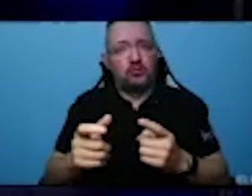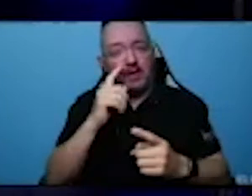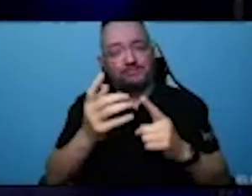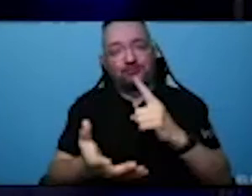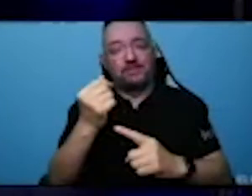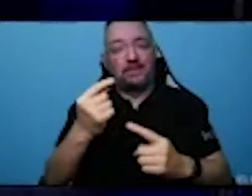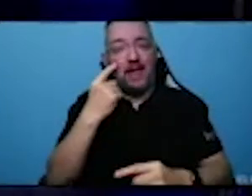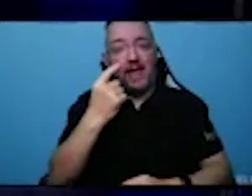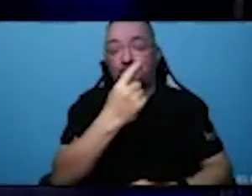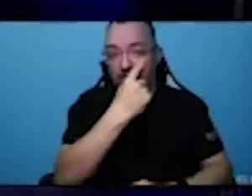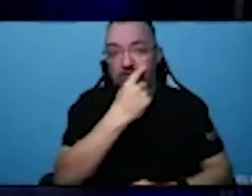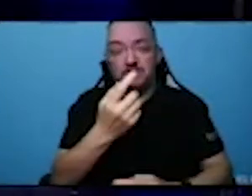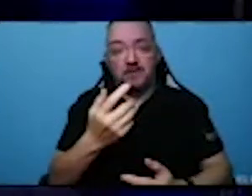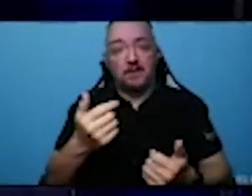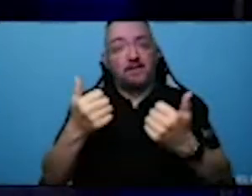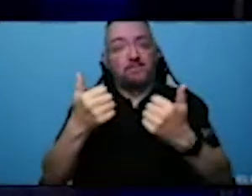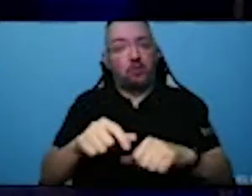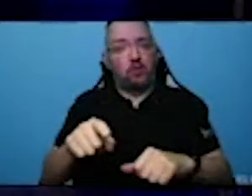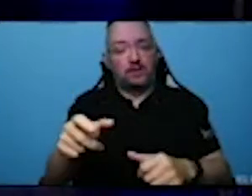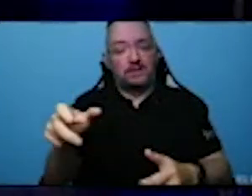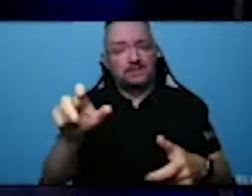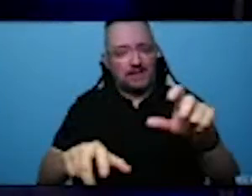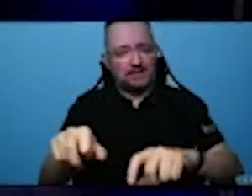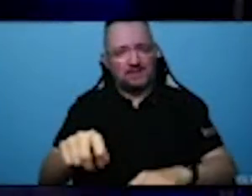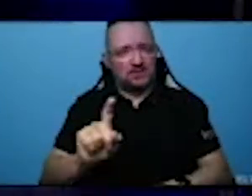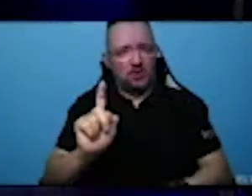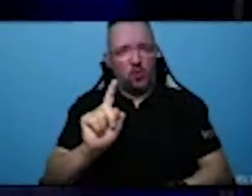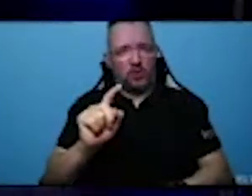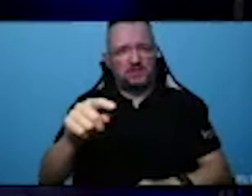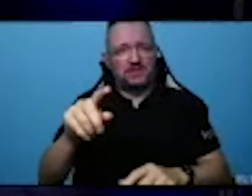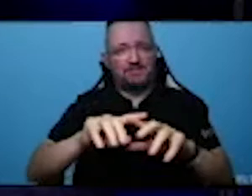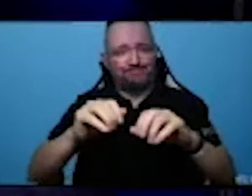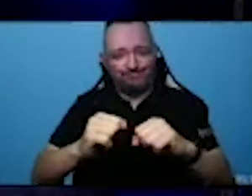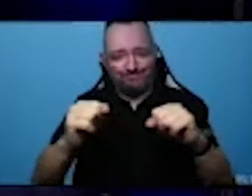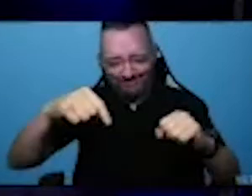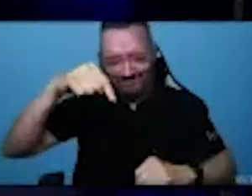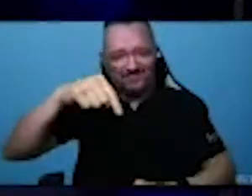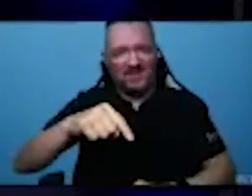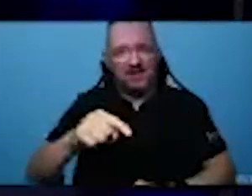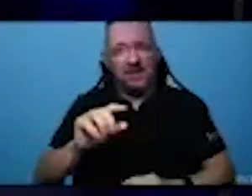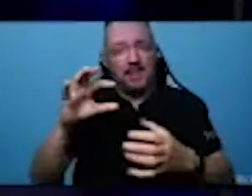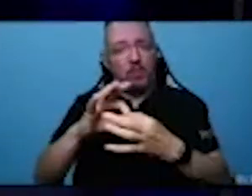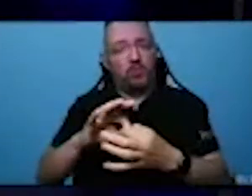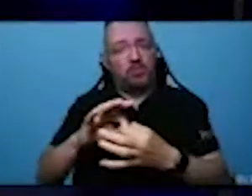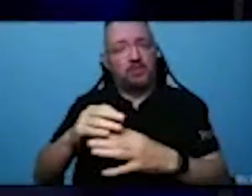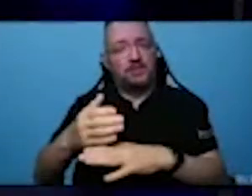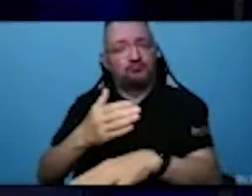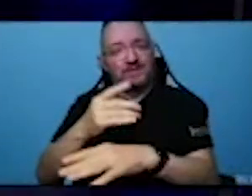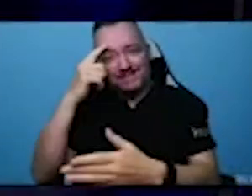science was then exposed behind many of the decisions that were taken relating to Covid-19 and other things.